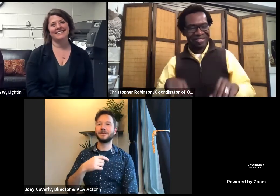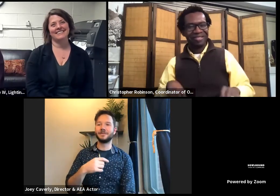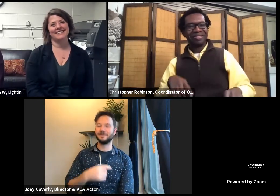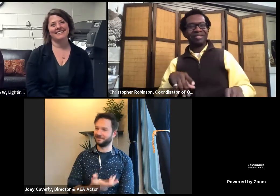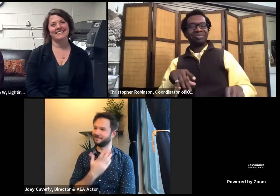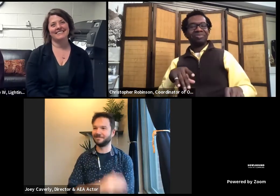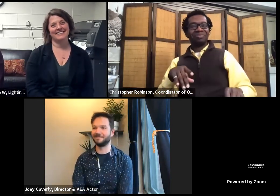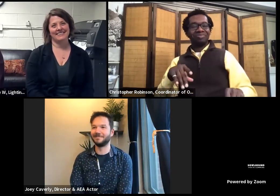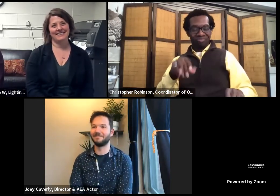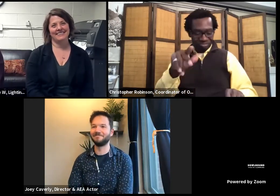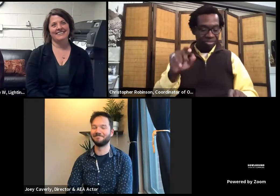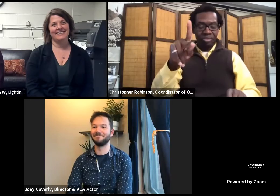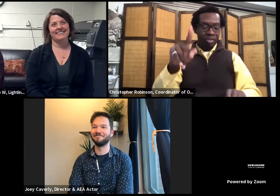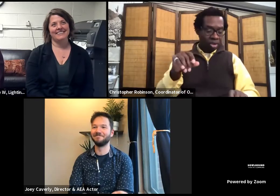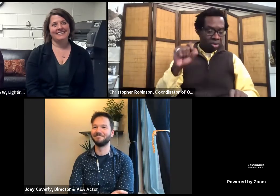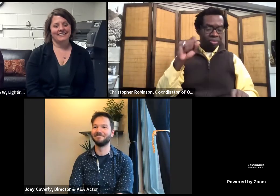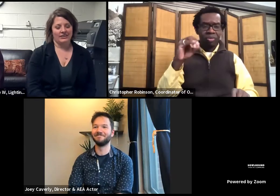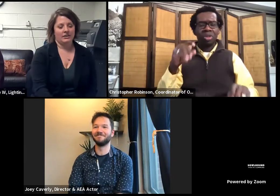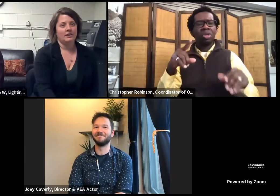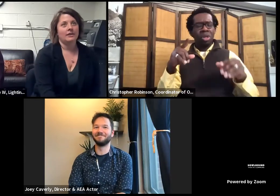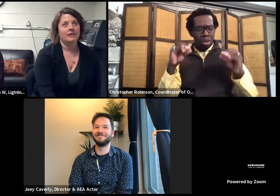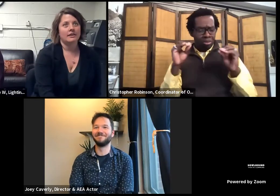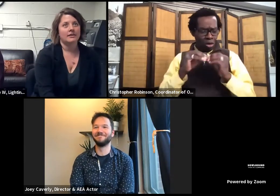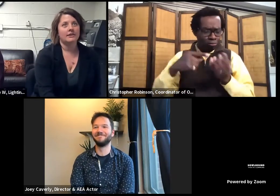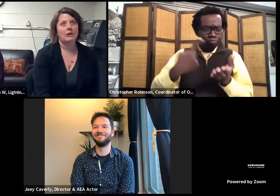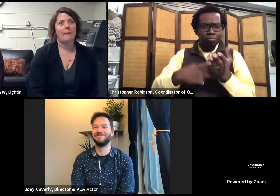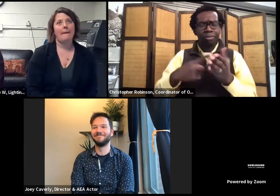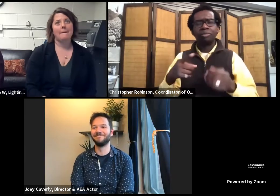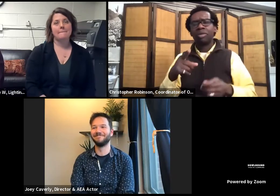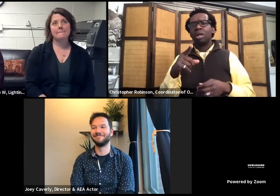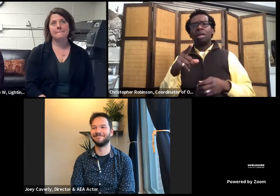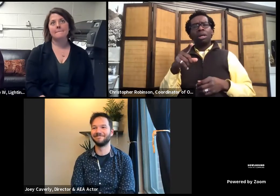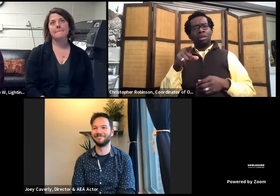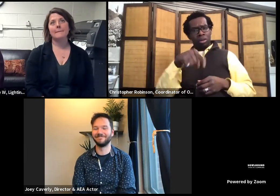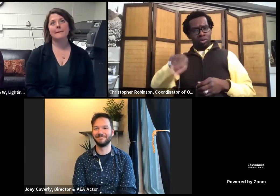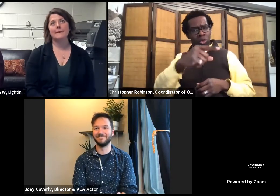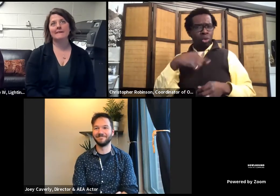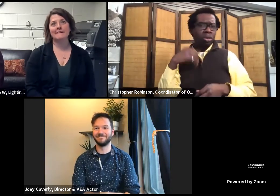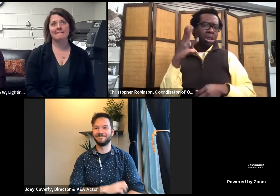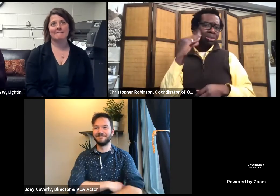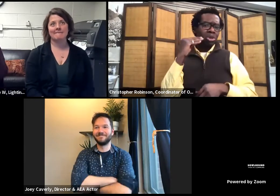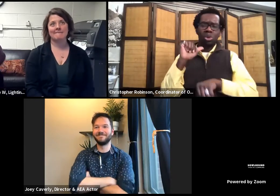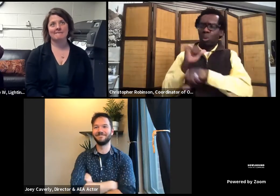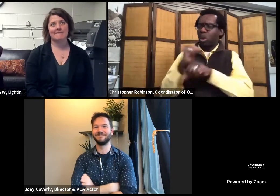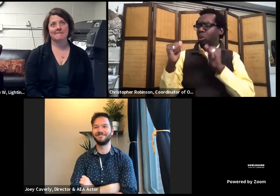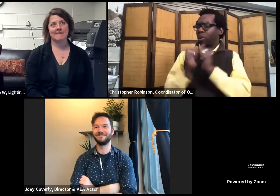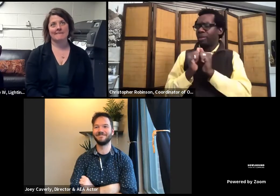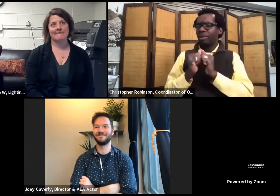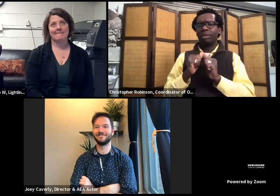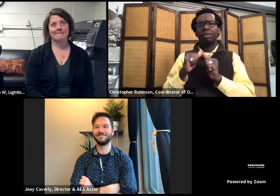knowing where to go. Awesome. So talk a little bit more about your experience